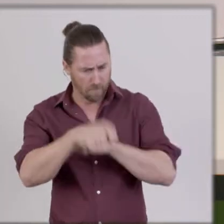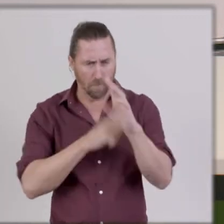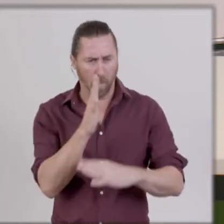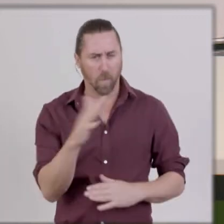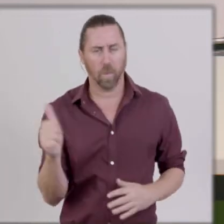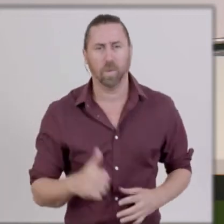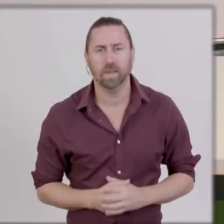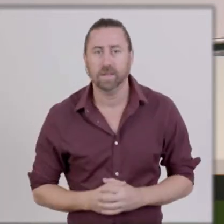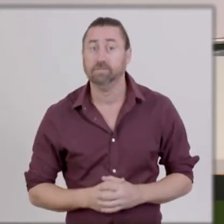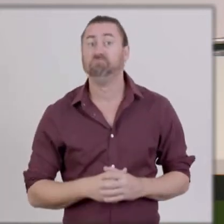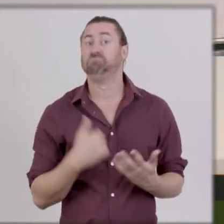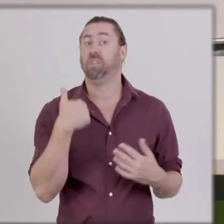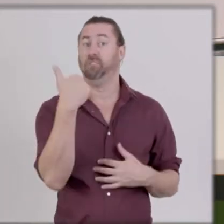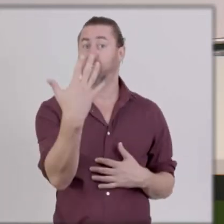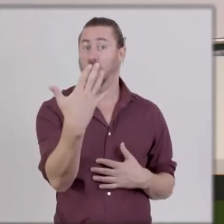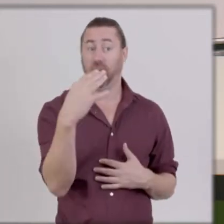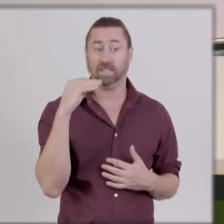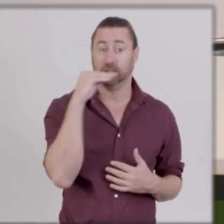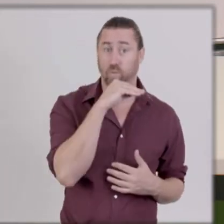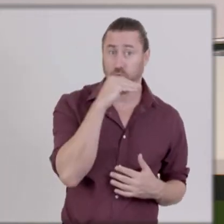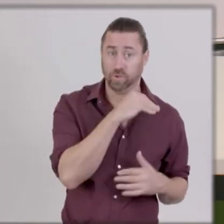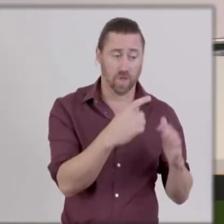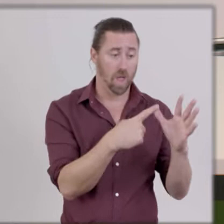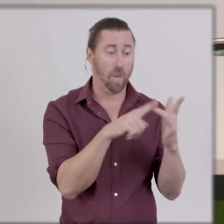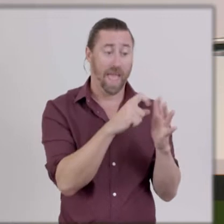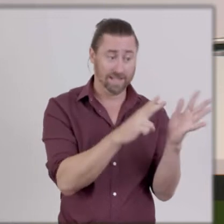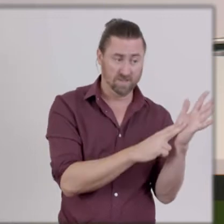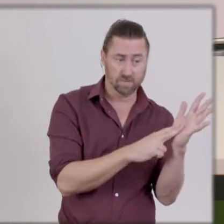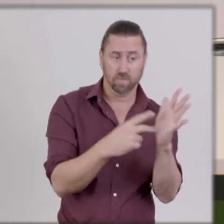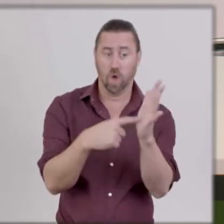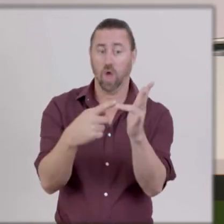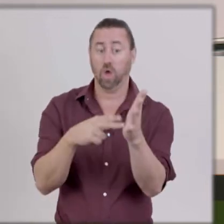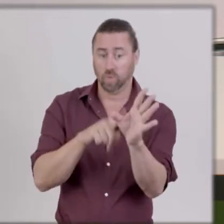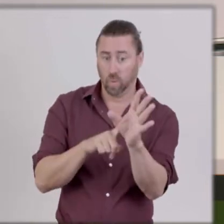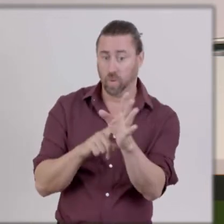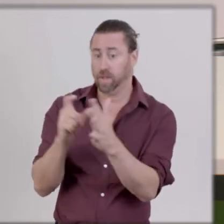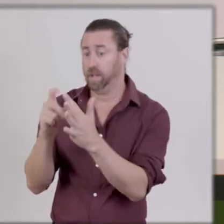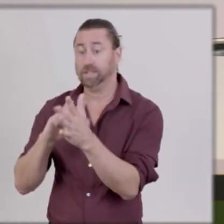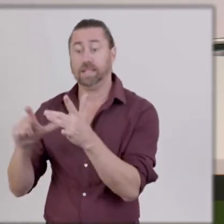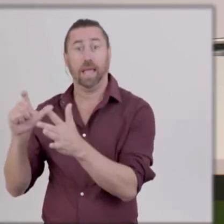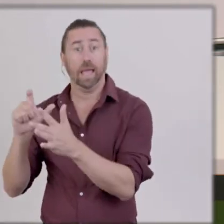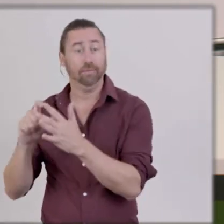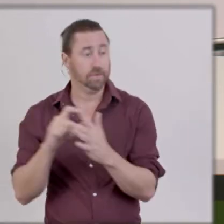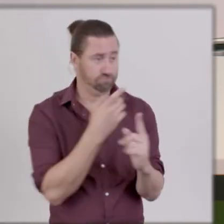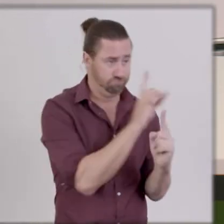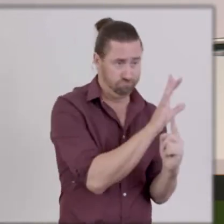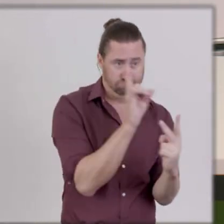There's five sandwiches. Aiden, Tony, and David are going to share the sandwiches equally.